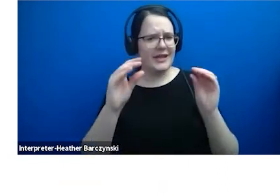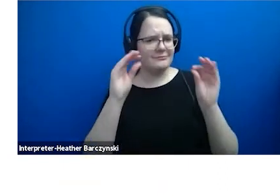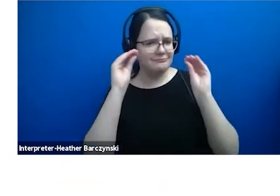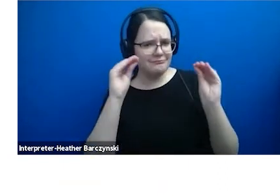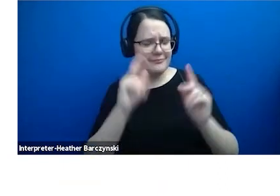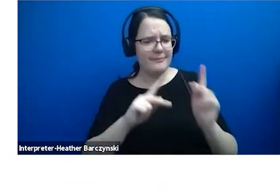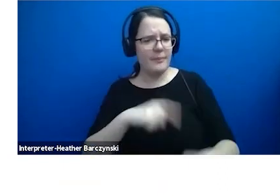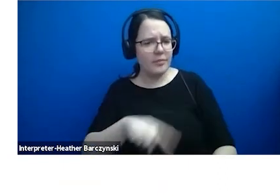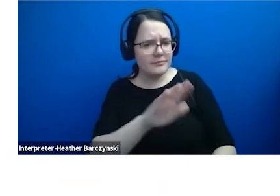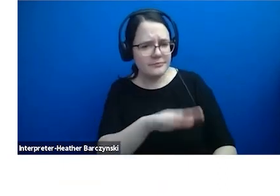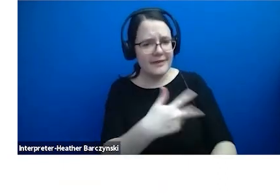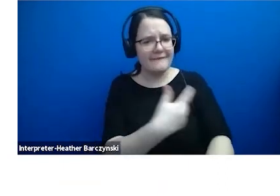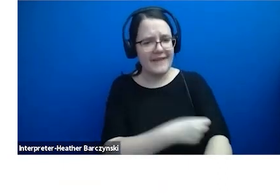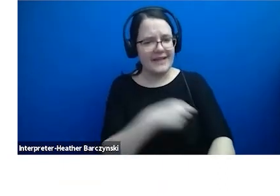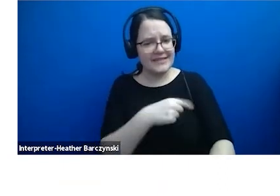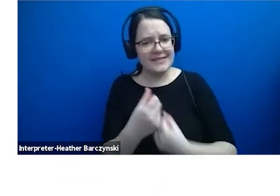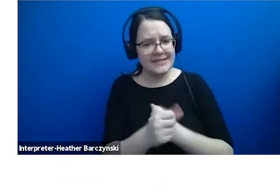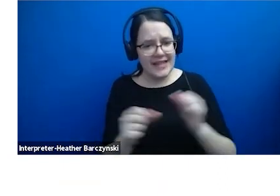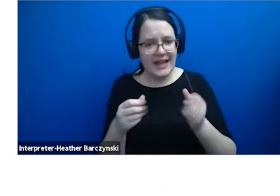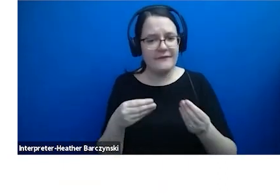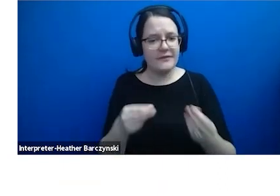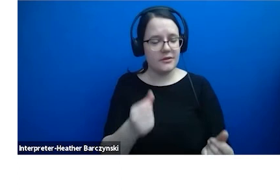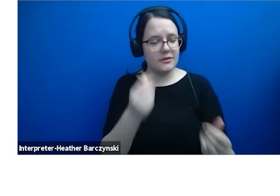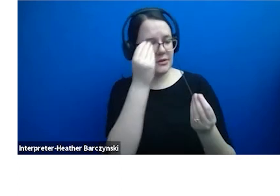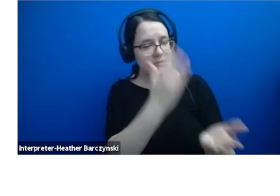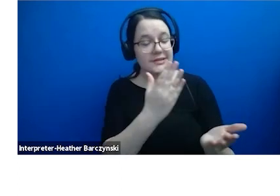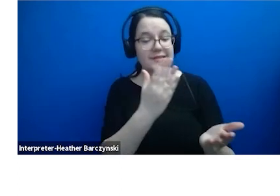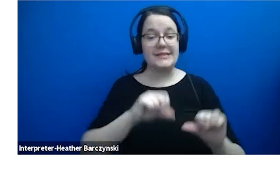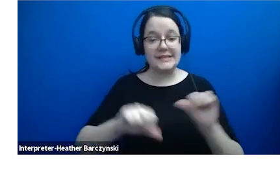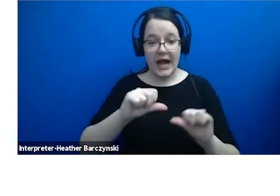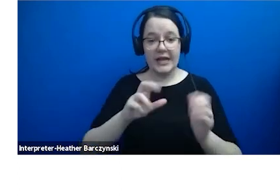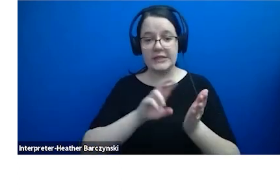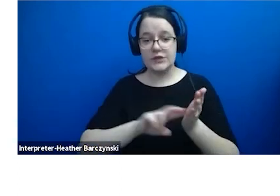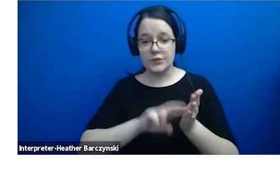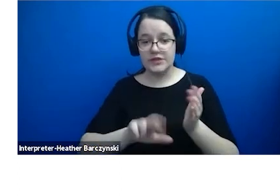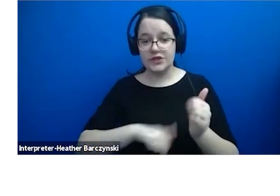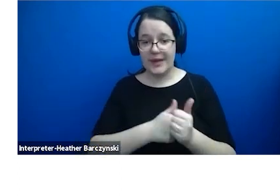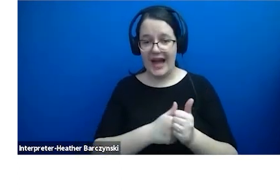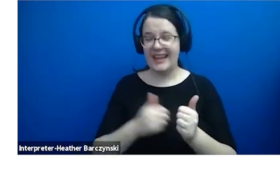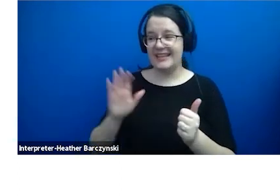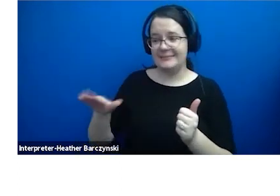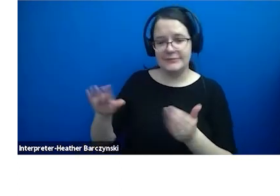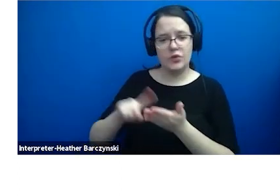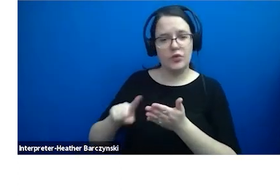these vaccines around the science and the research behind it and having researchers and healthcare